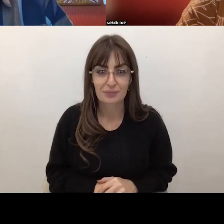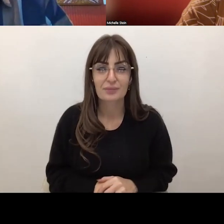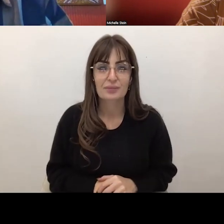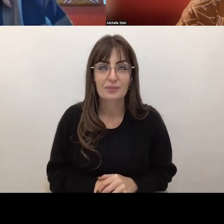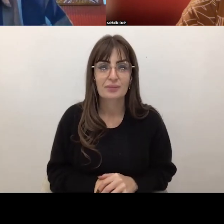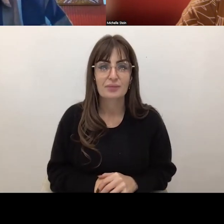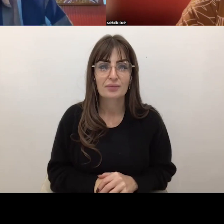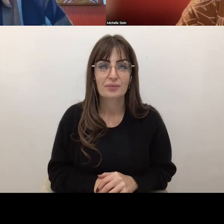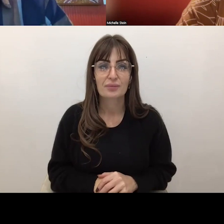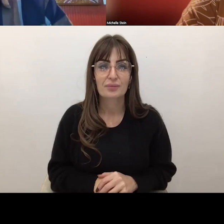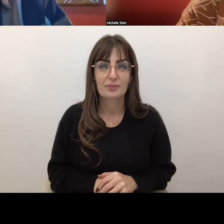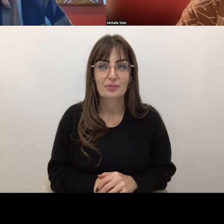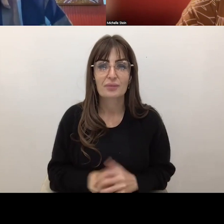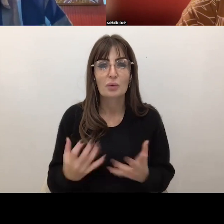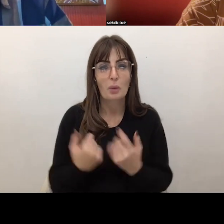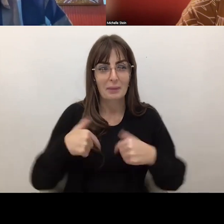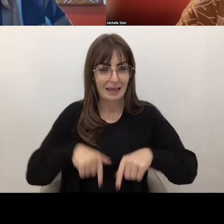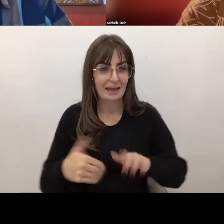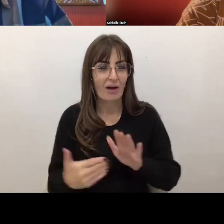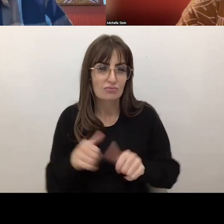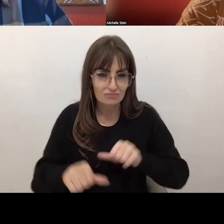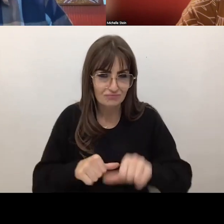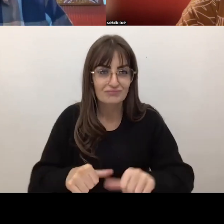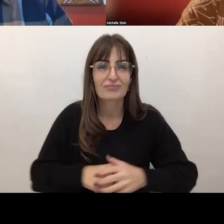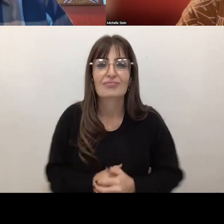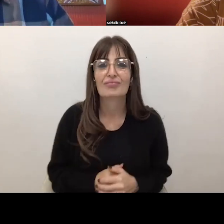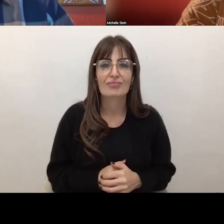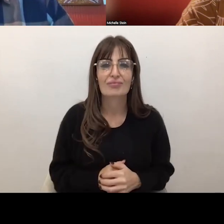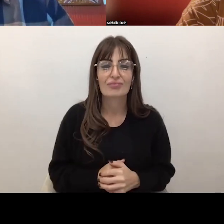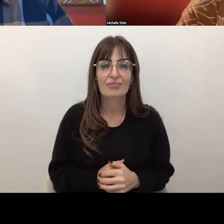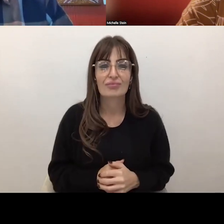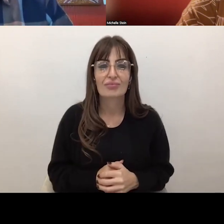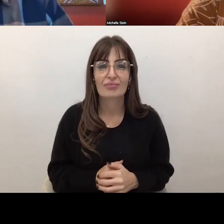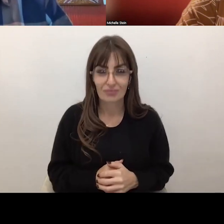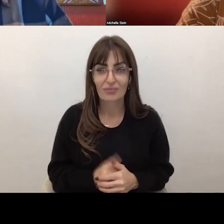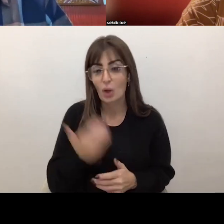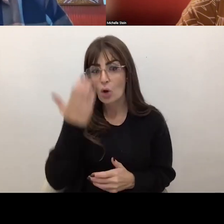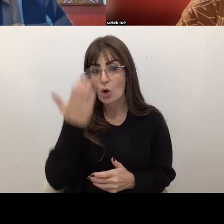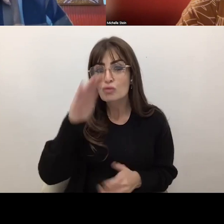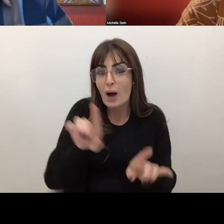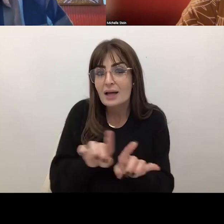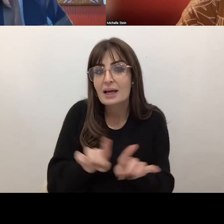joining Michelle this afternoon. Just a reminder, keep your cameras off